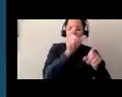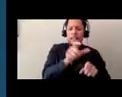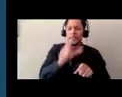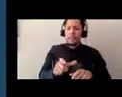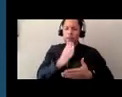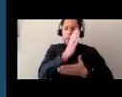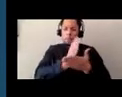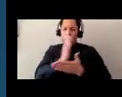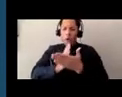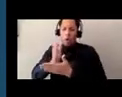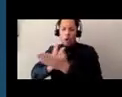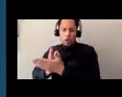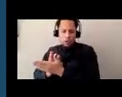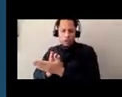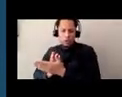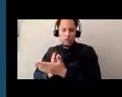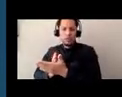more holistically.